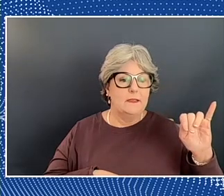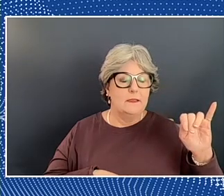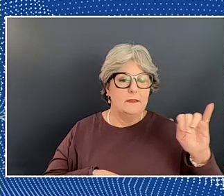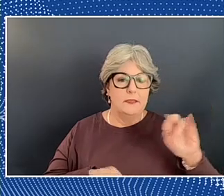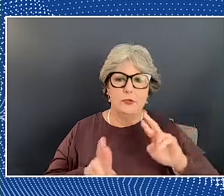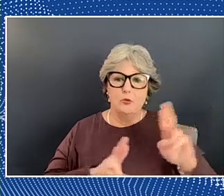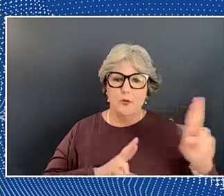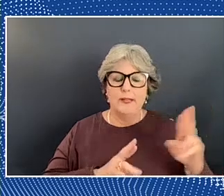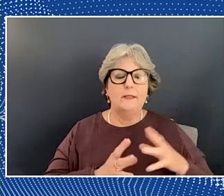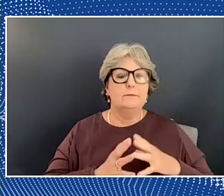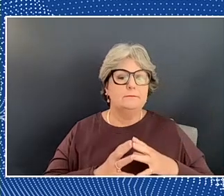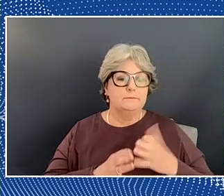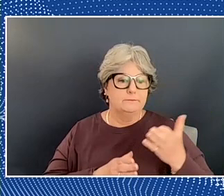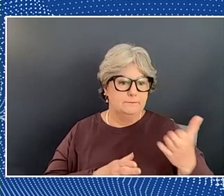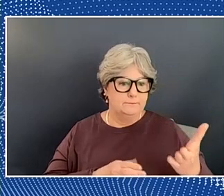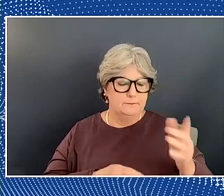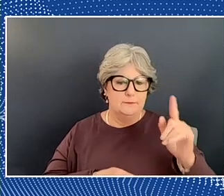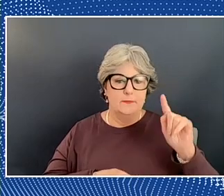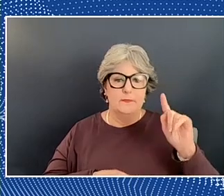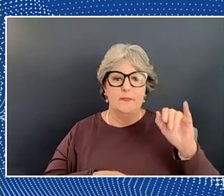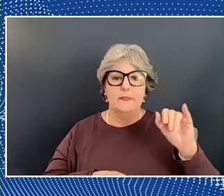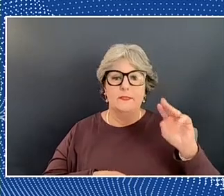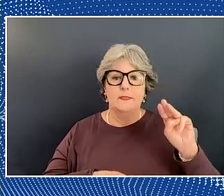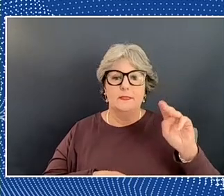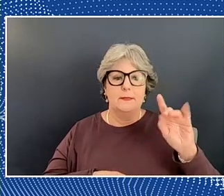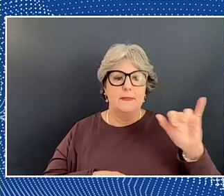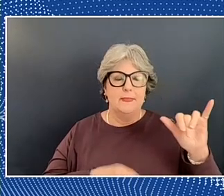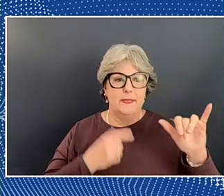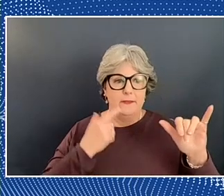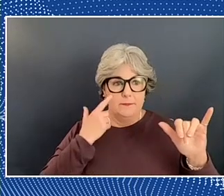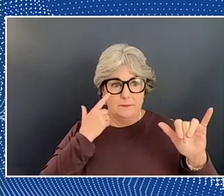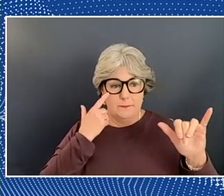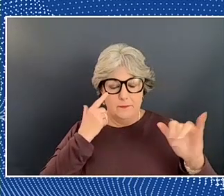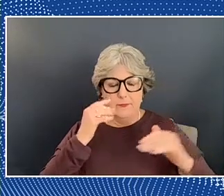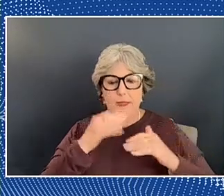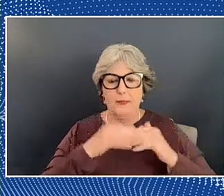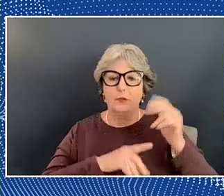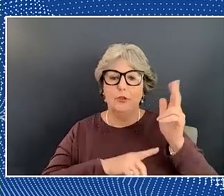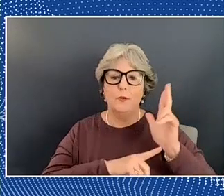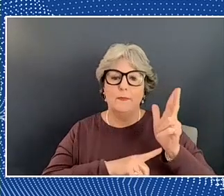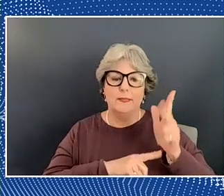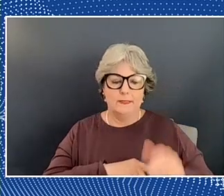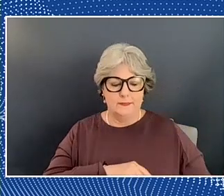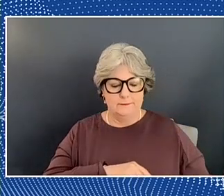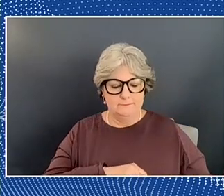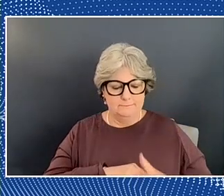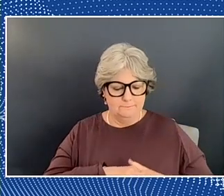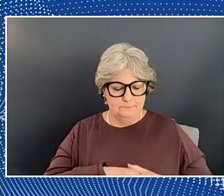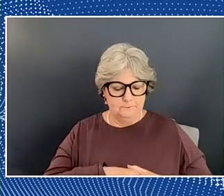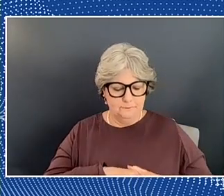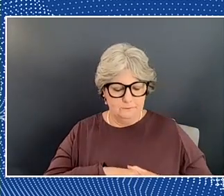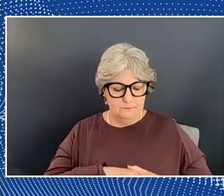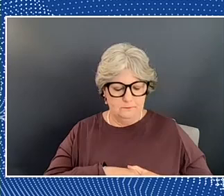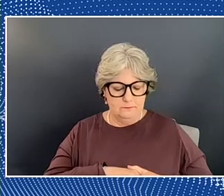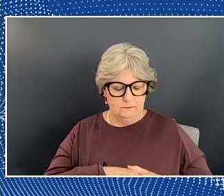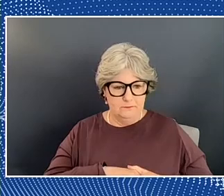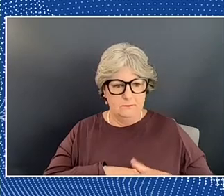Alright, Timothy, all set? Yes, indeed. Alright. You have up to three minutes. Thank you. Thank you for taking the time to